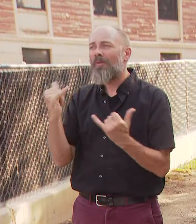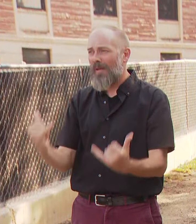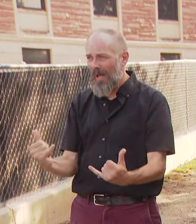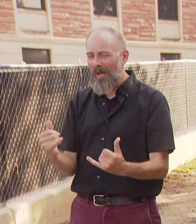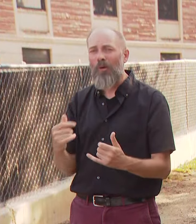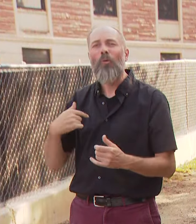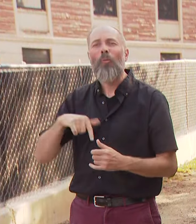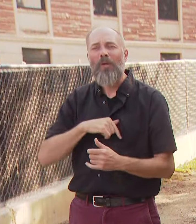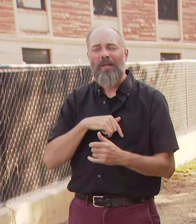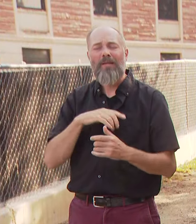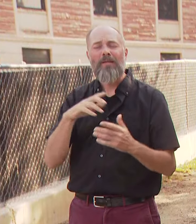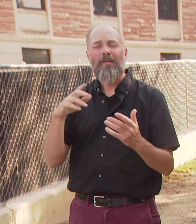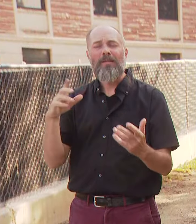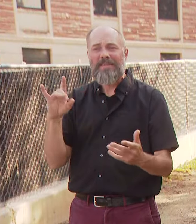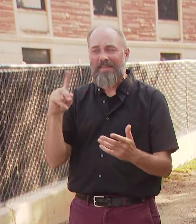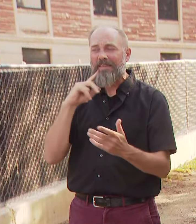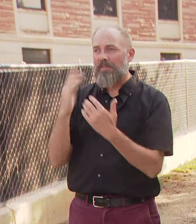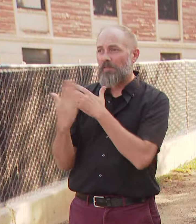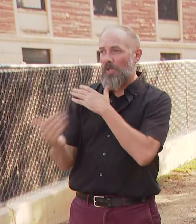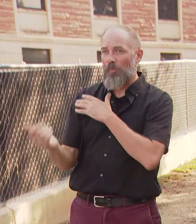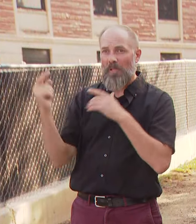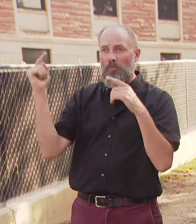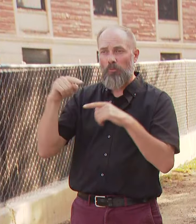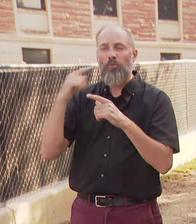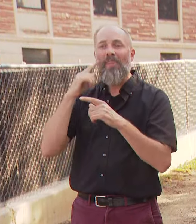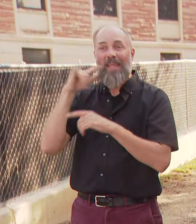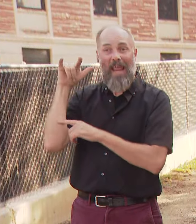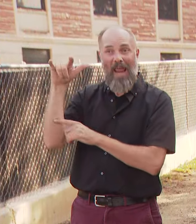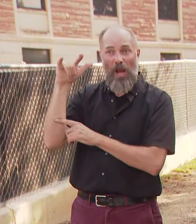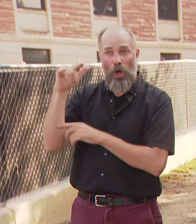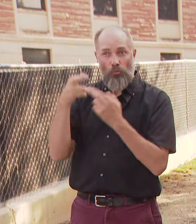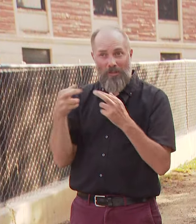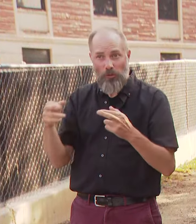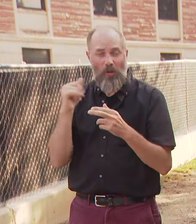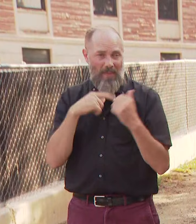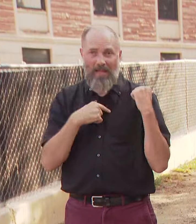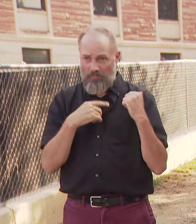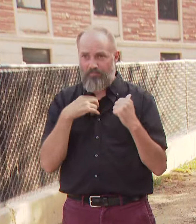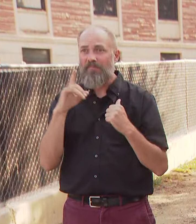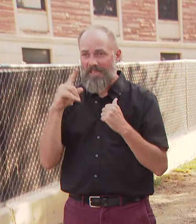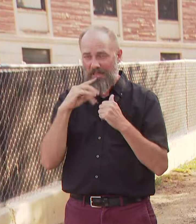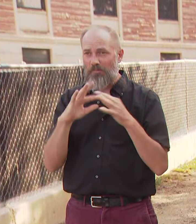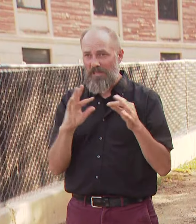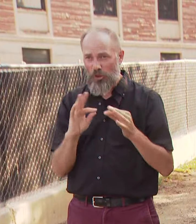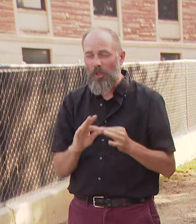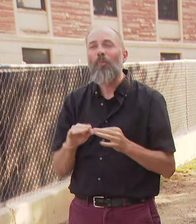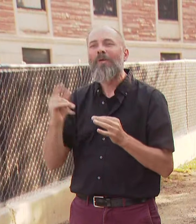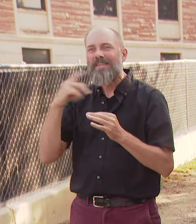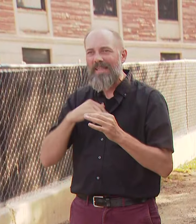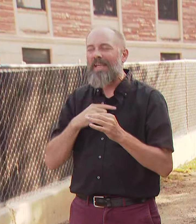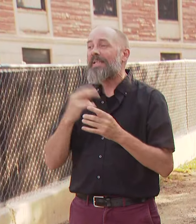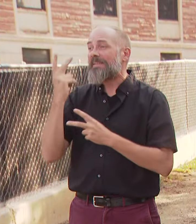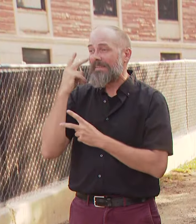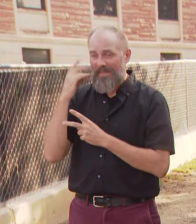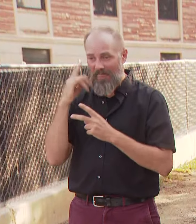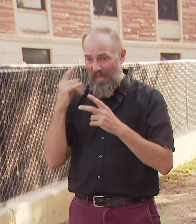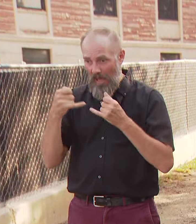we were able to summon also those air resources that Mr Tillery mentioned, we were able to paint a pretty good line around the fire with retardant